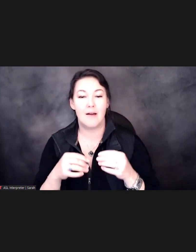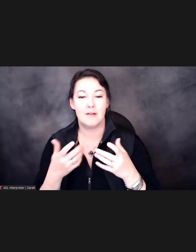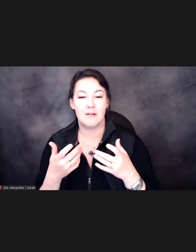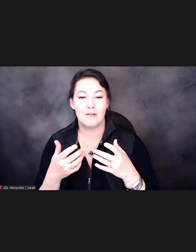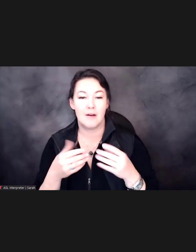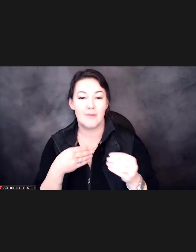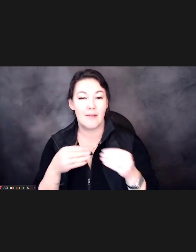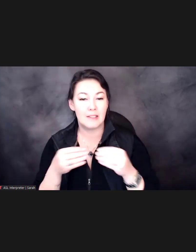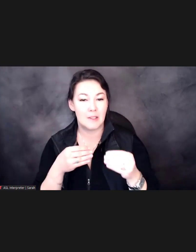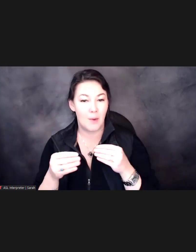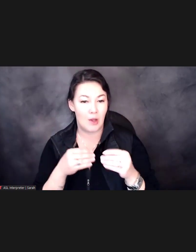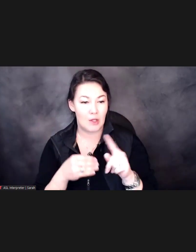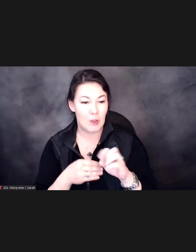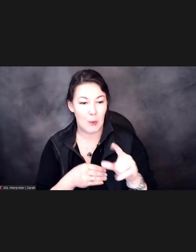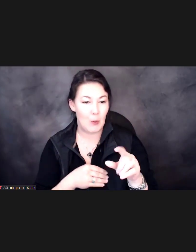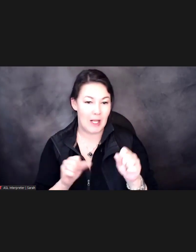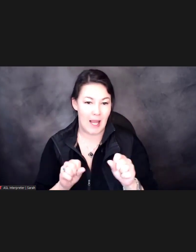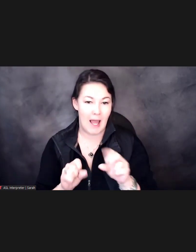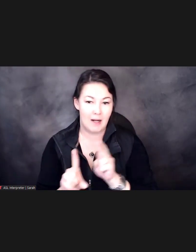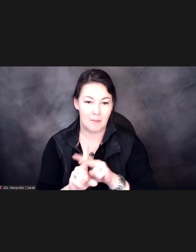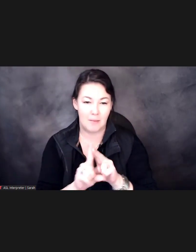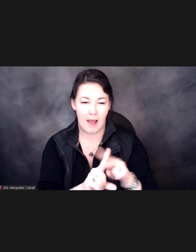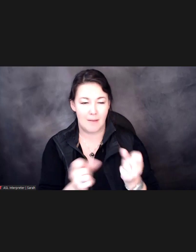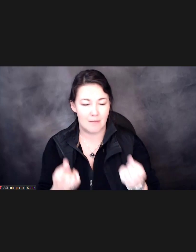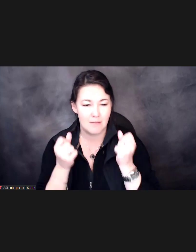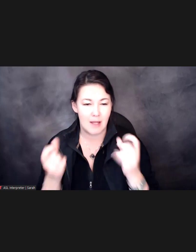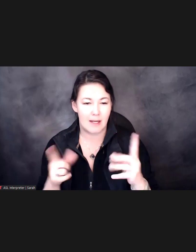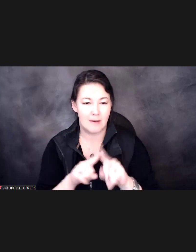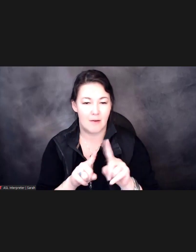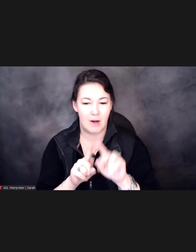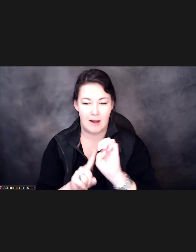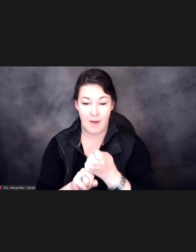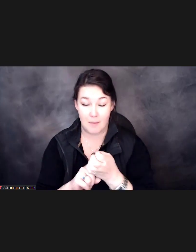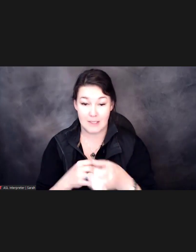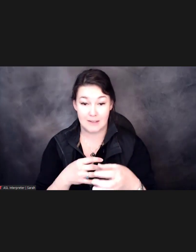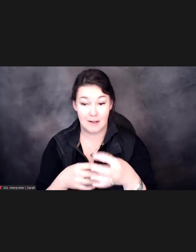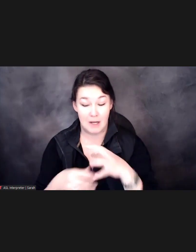It's a flexible thal tool that can be used in a variety of